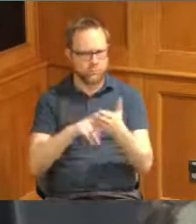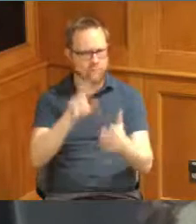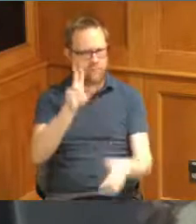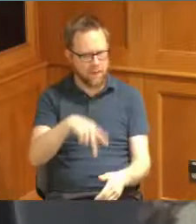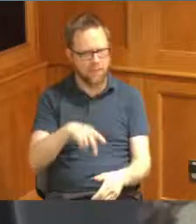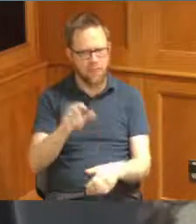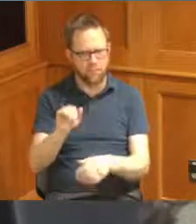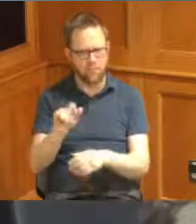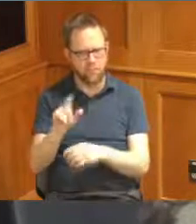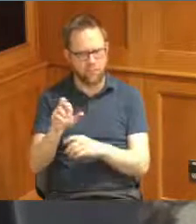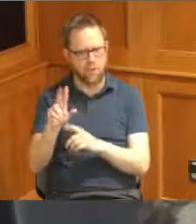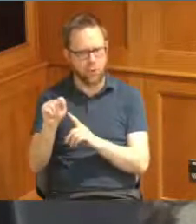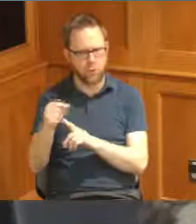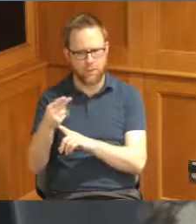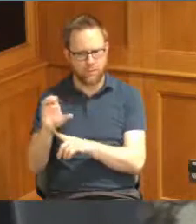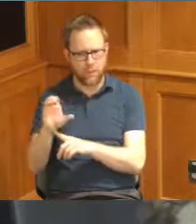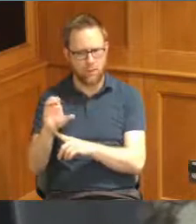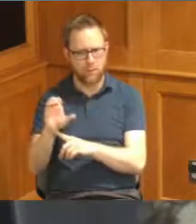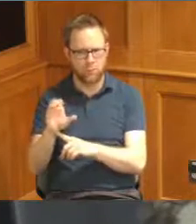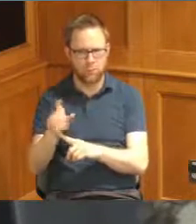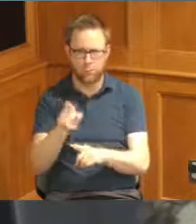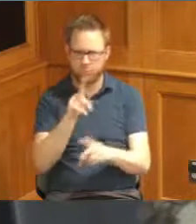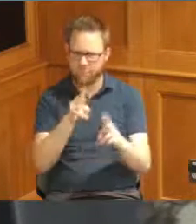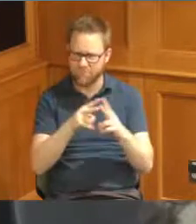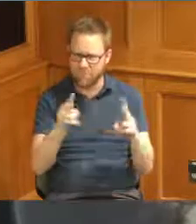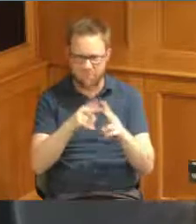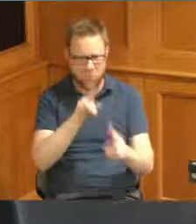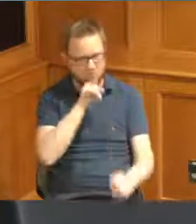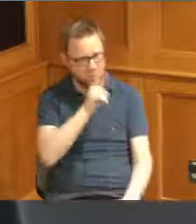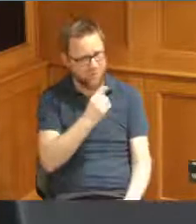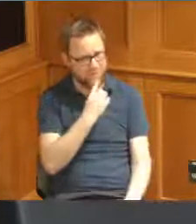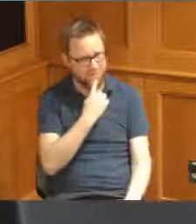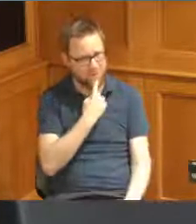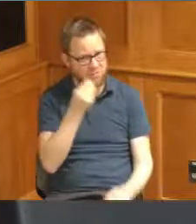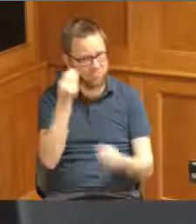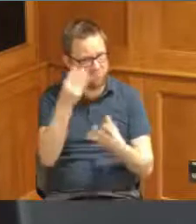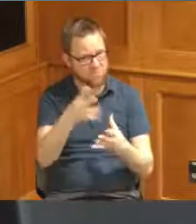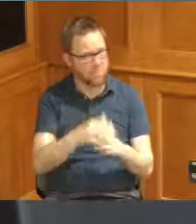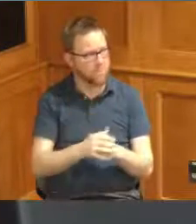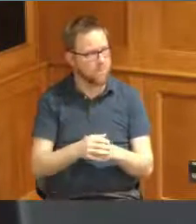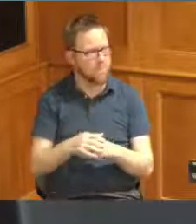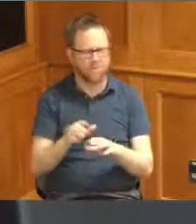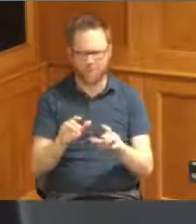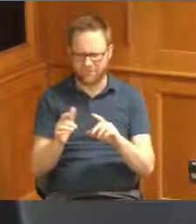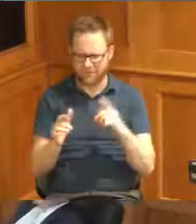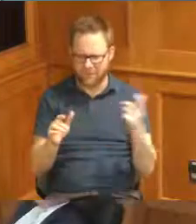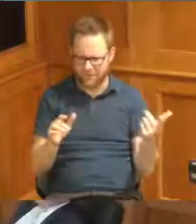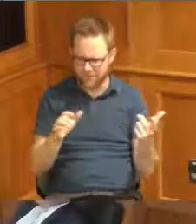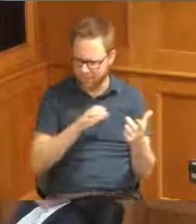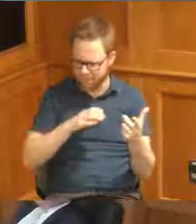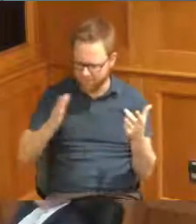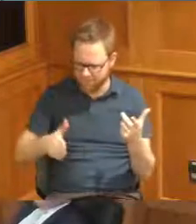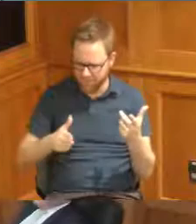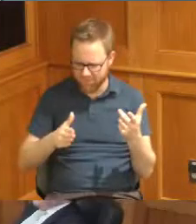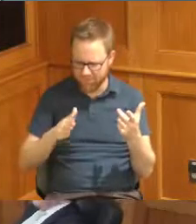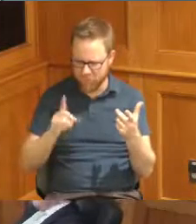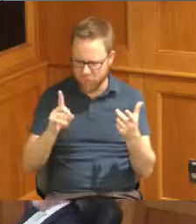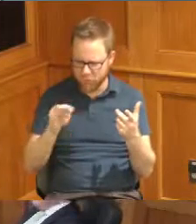and it's very real now it's very real Commissioner Dumas I mean Lord look at how y'all saying see